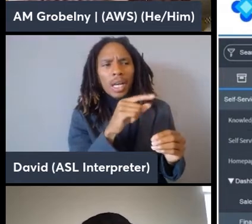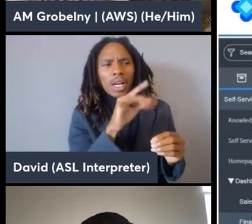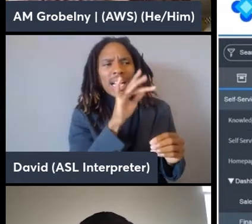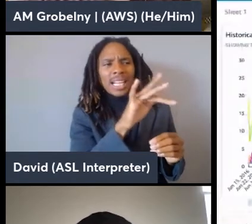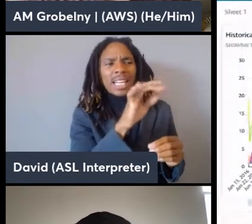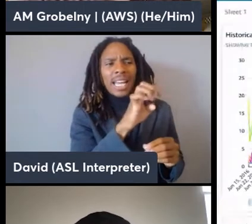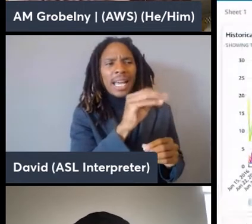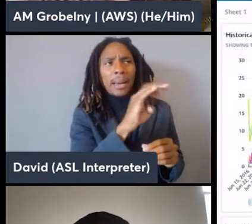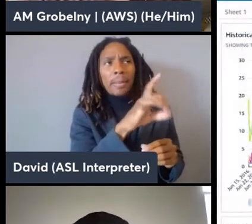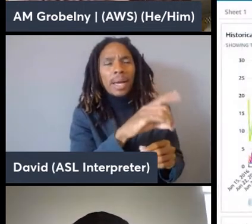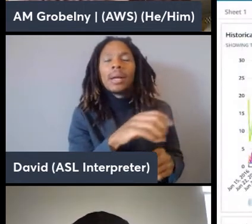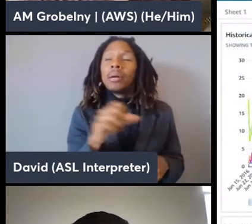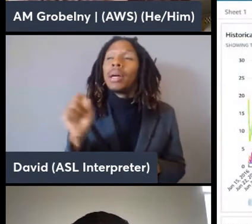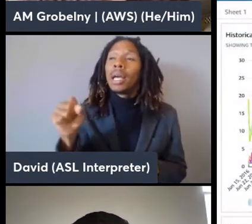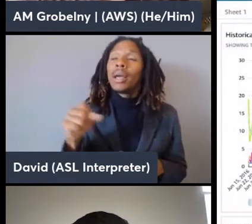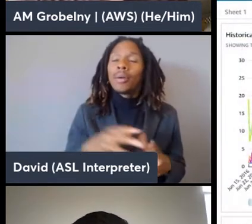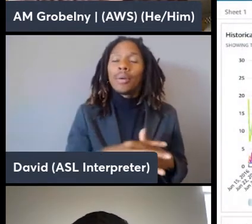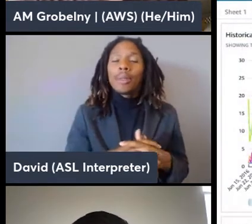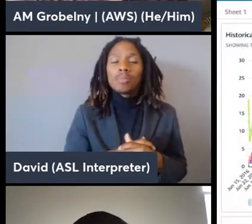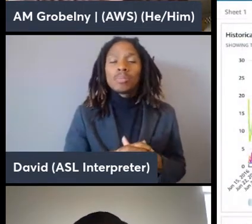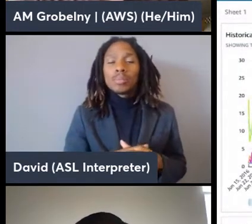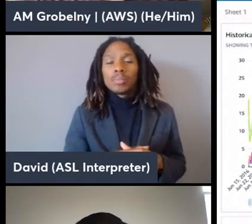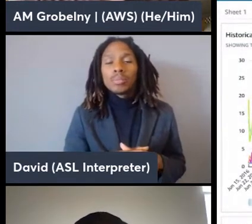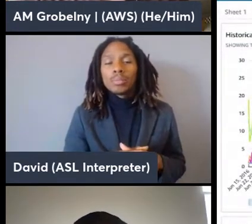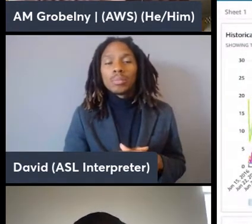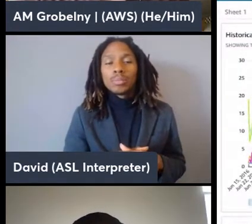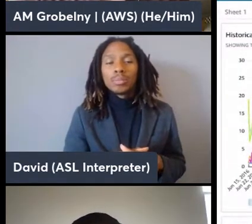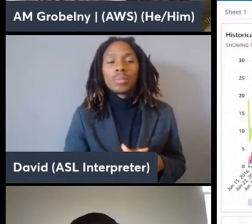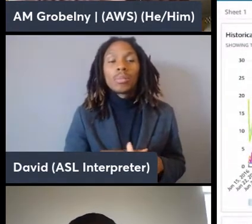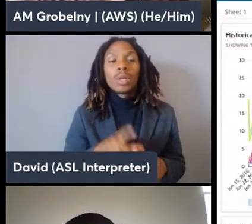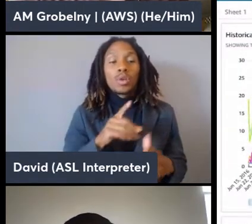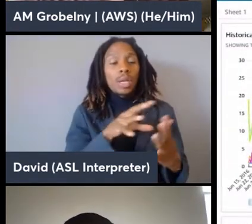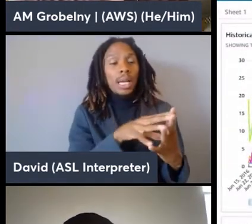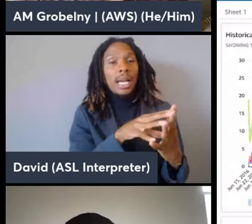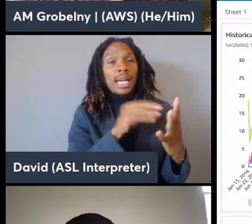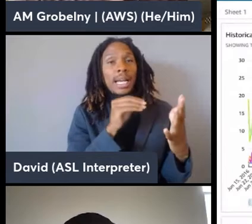So you can just do this copy code right into your HTML,